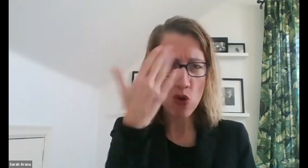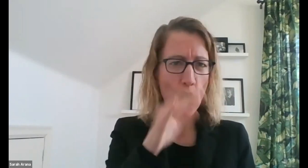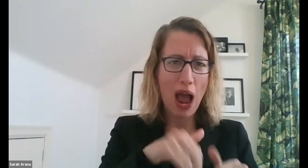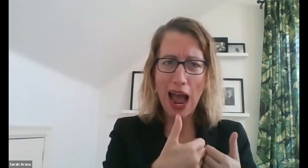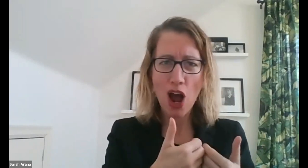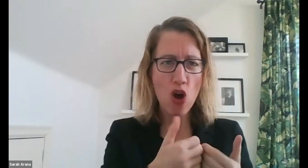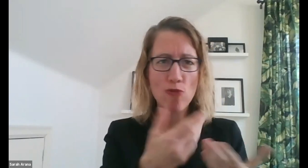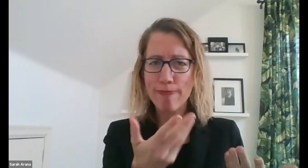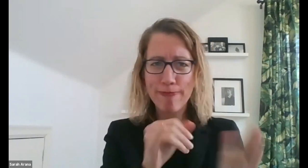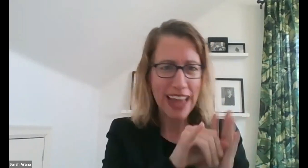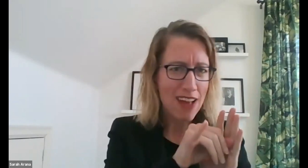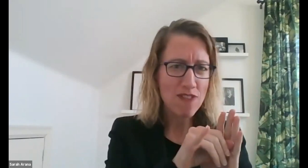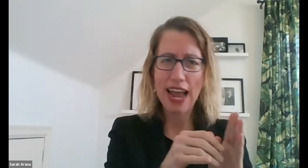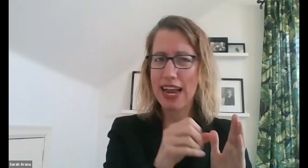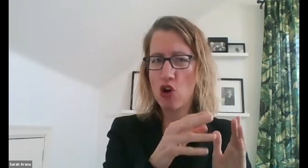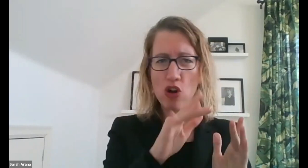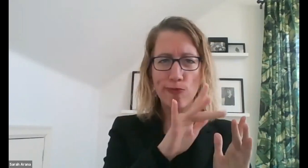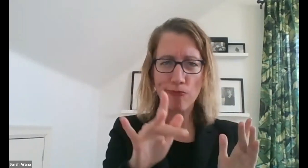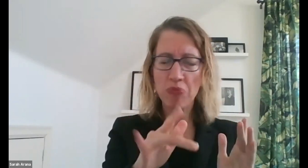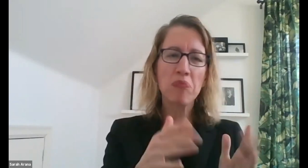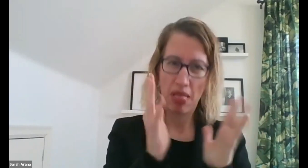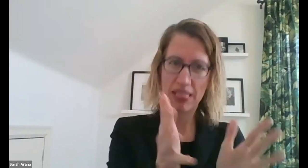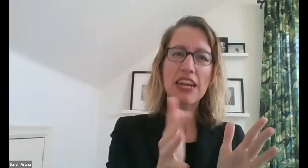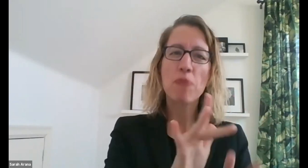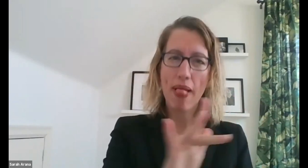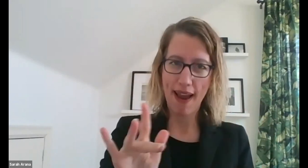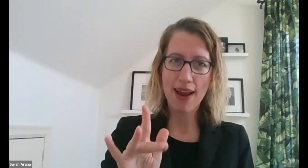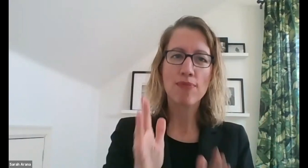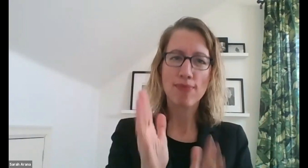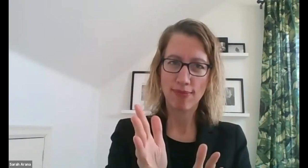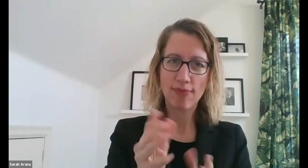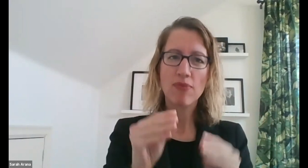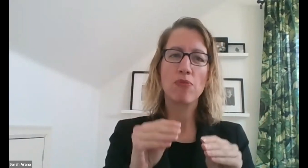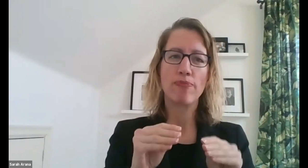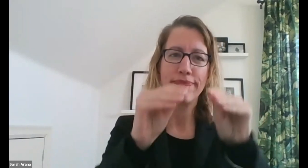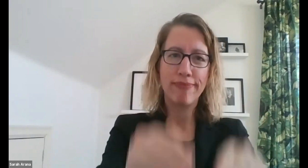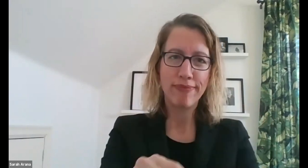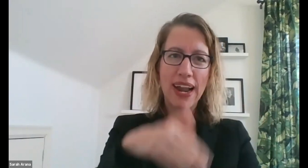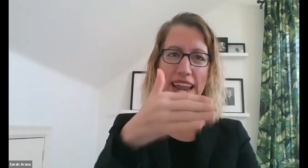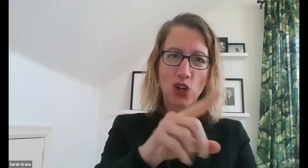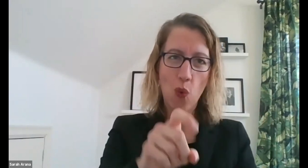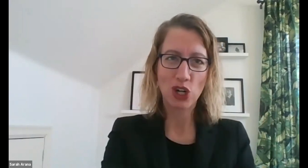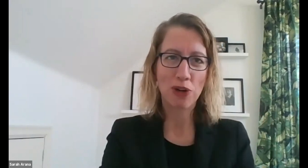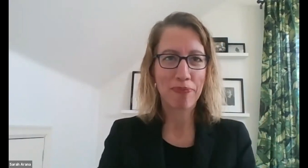how you identify. A second way would be you could mark more than one. A third option is if